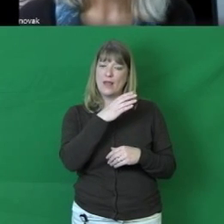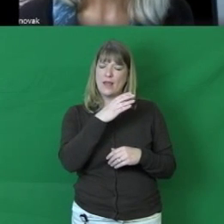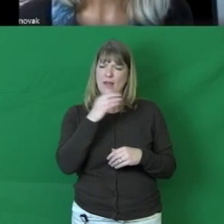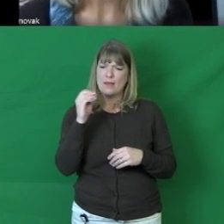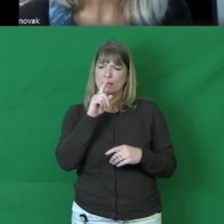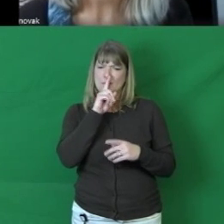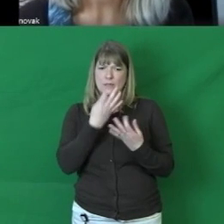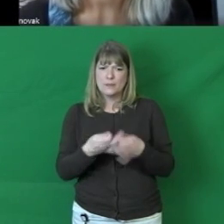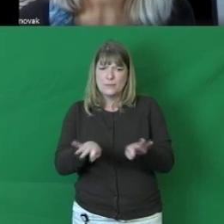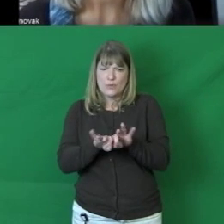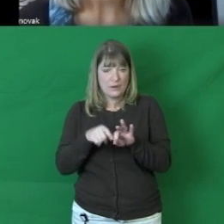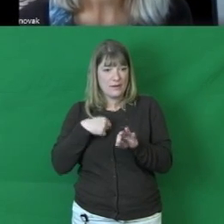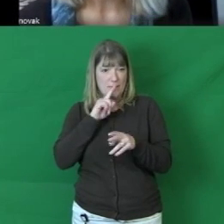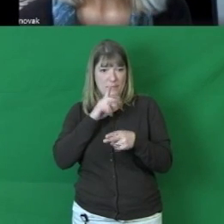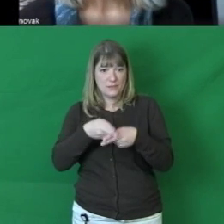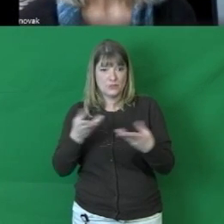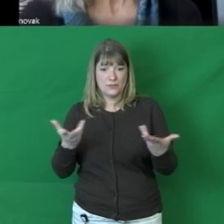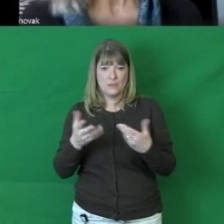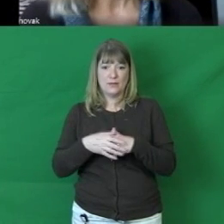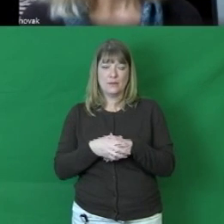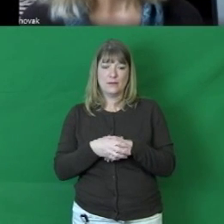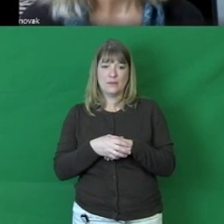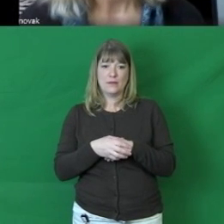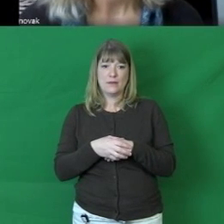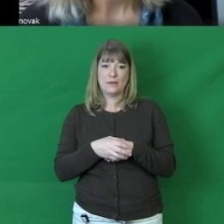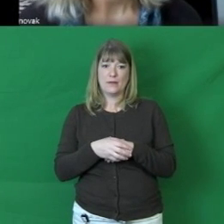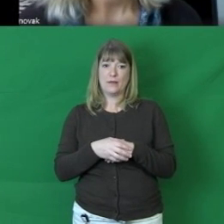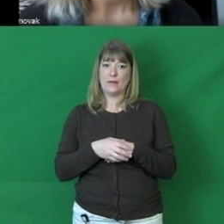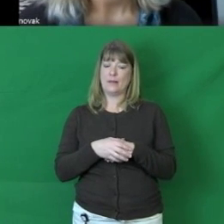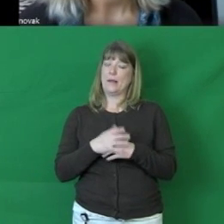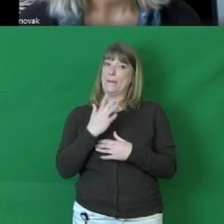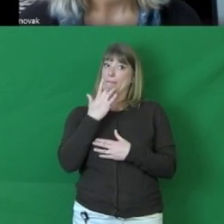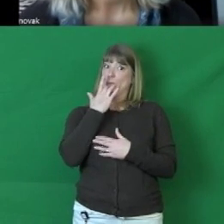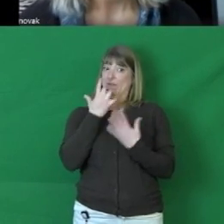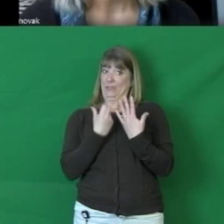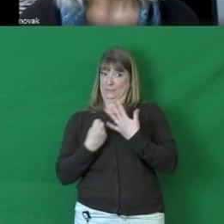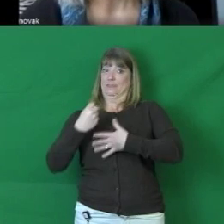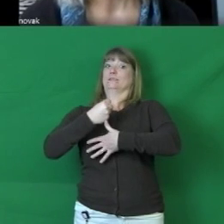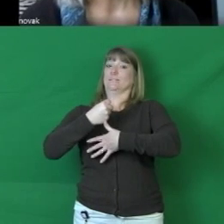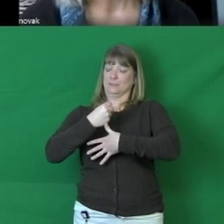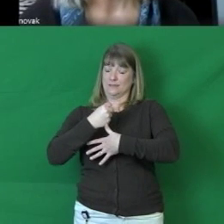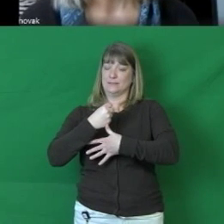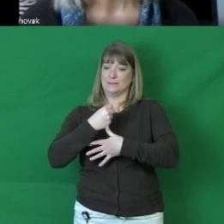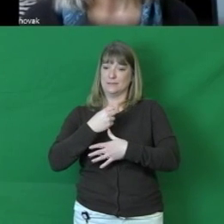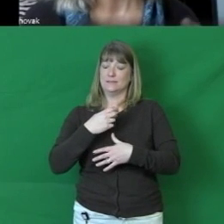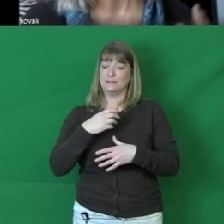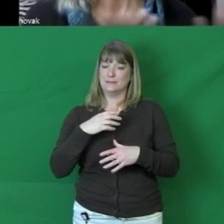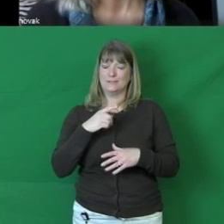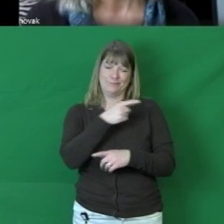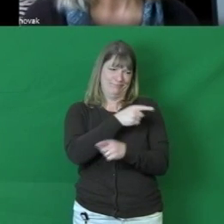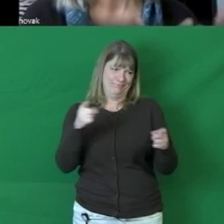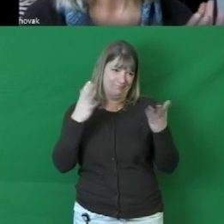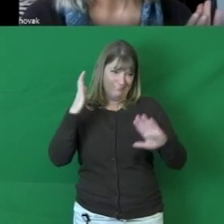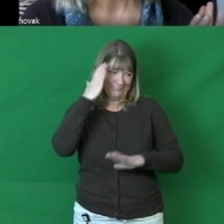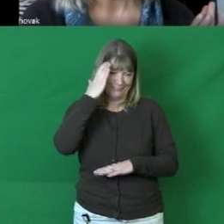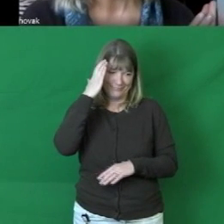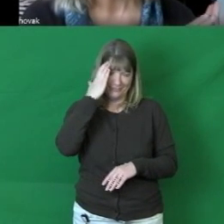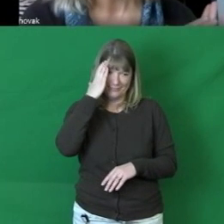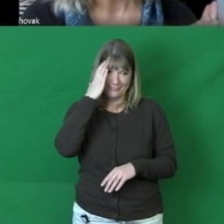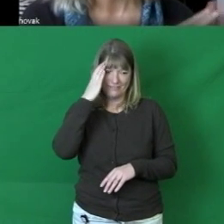It's important here that I mention, that preference is very important. As you know in the Deaf or